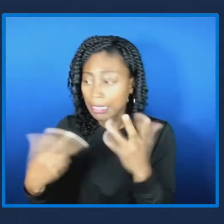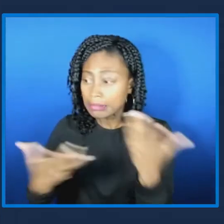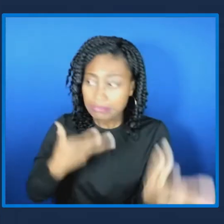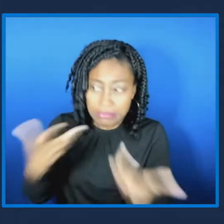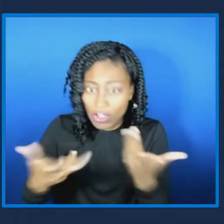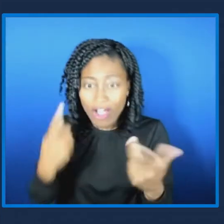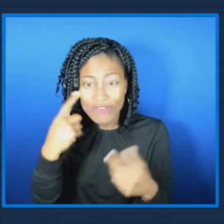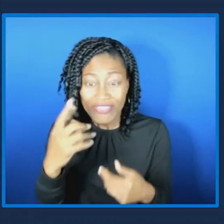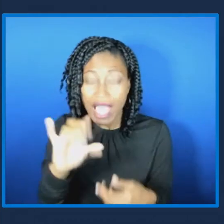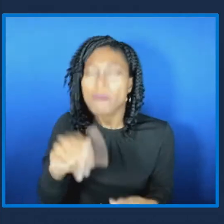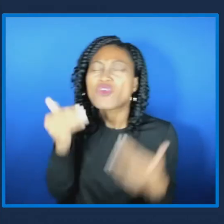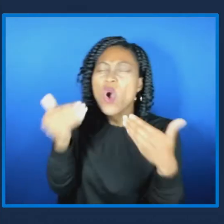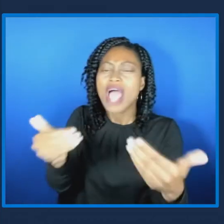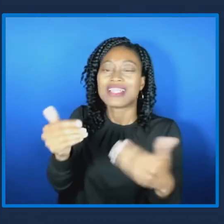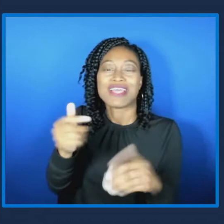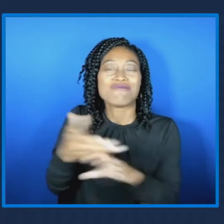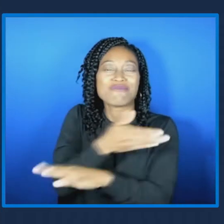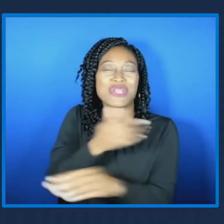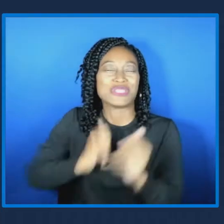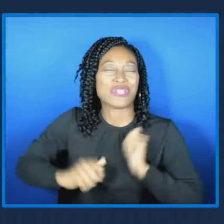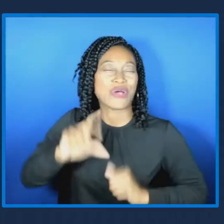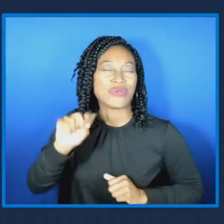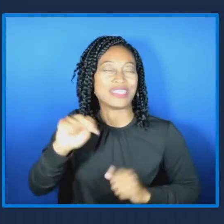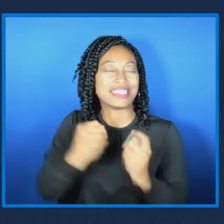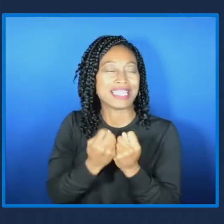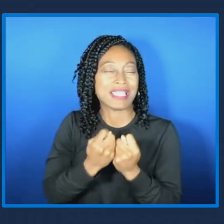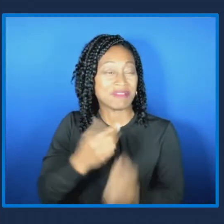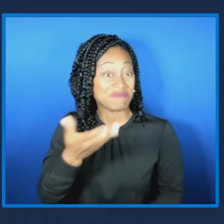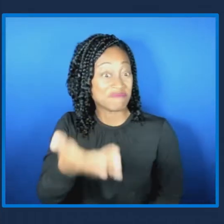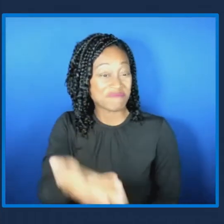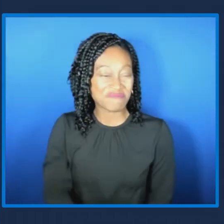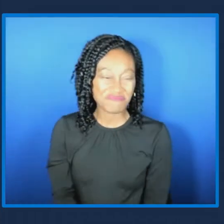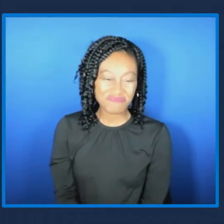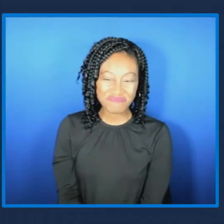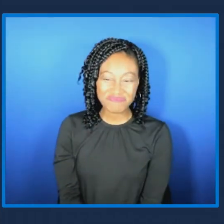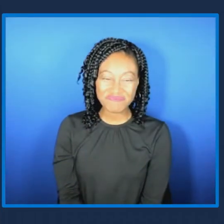to the pre-show team to see what they're thinking. Steven, what do you expect now